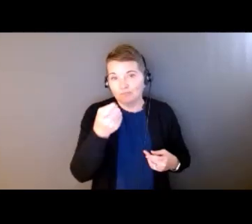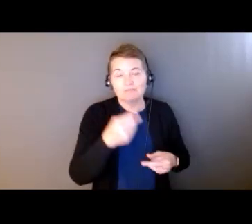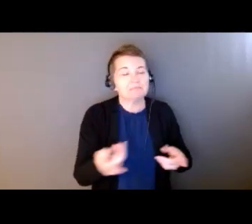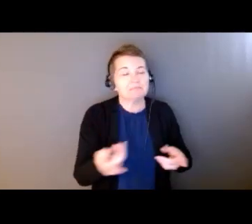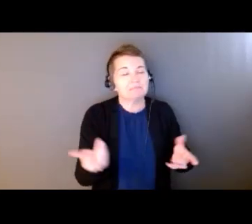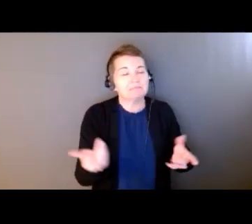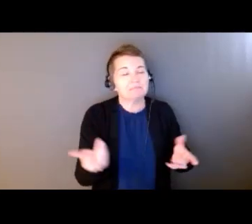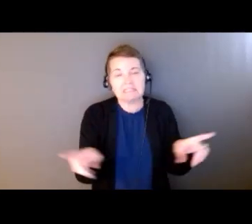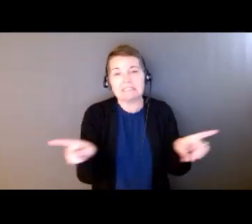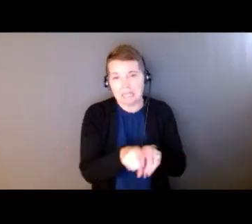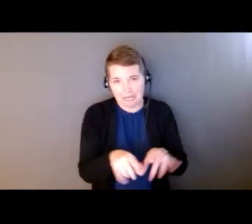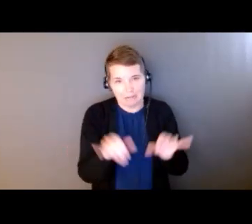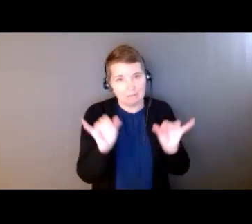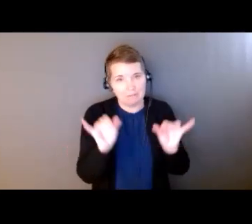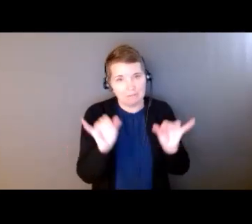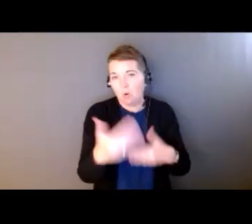repeat that process for those dates.